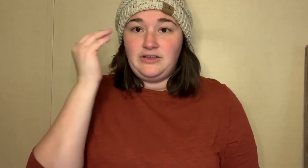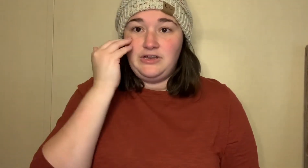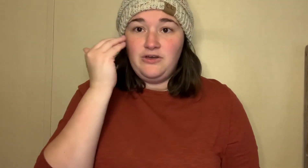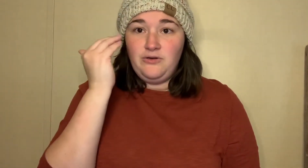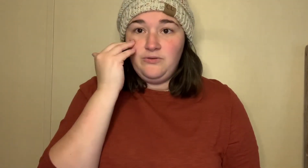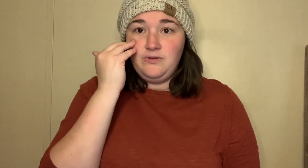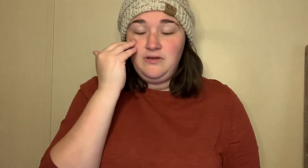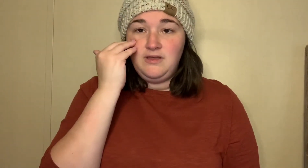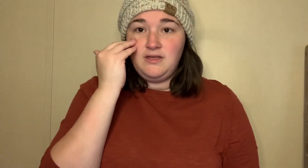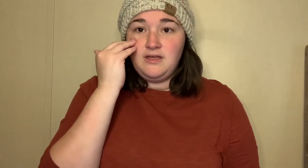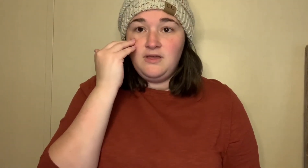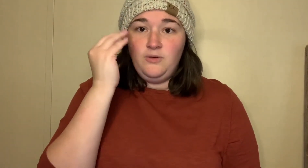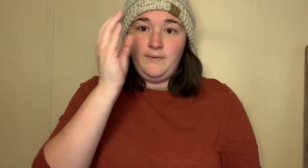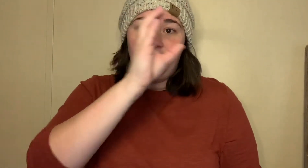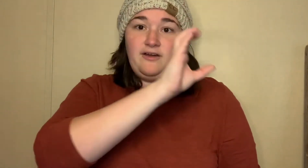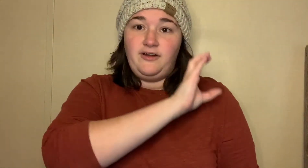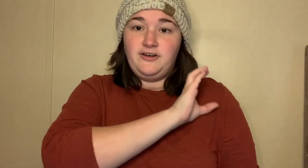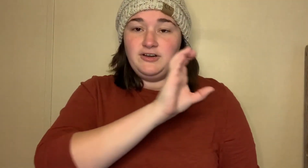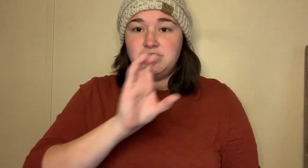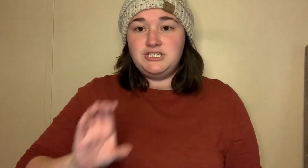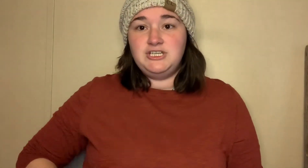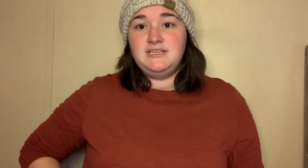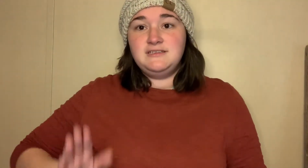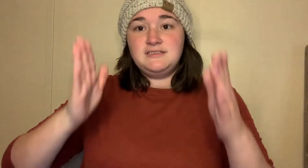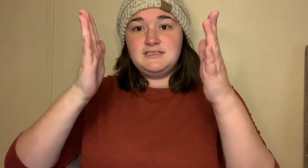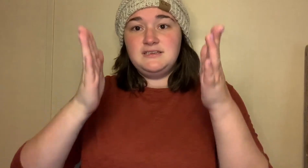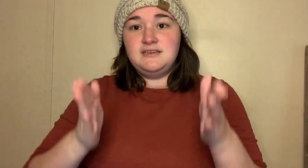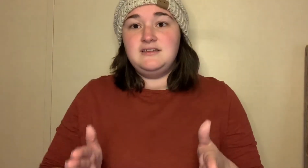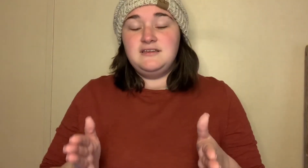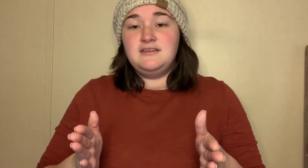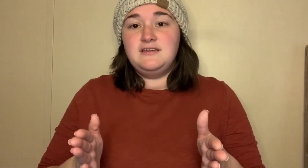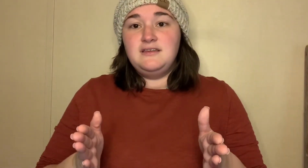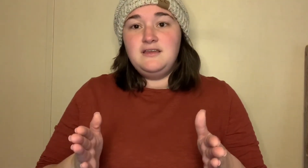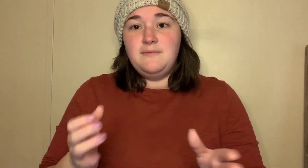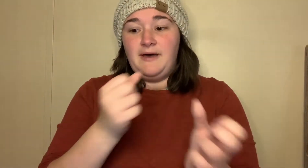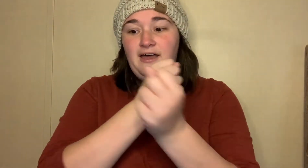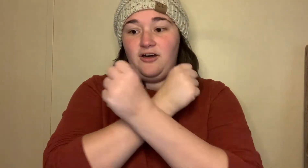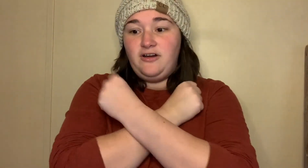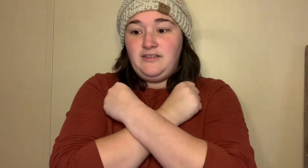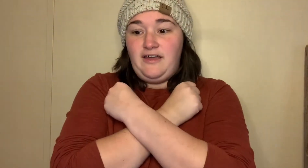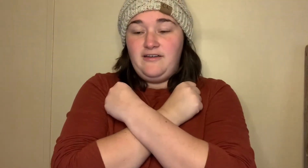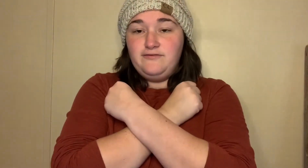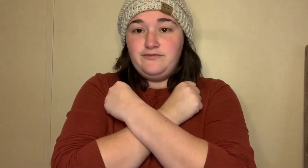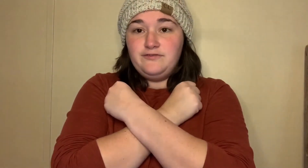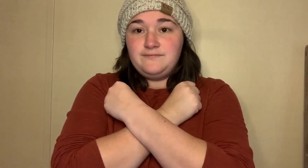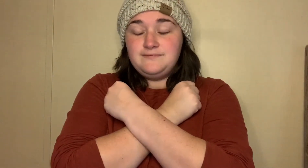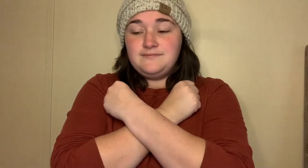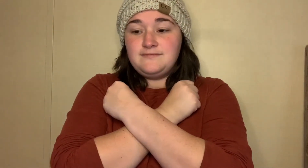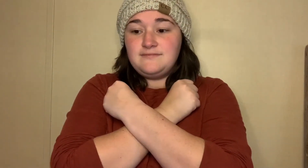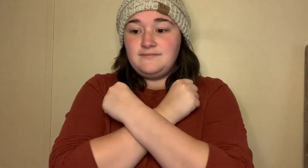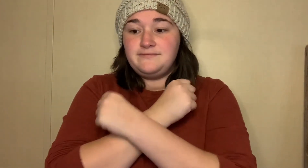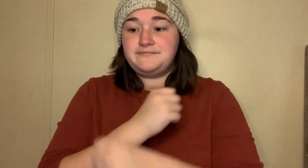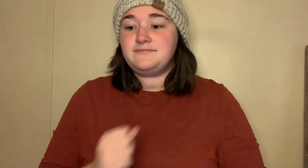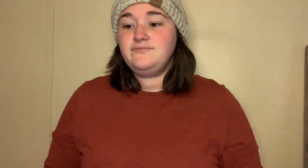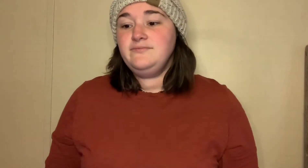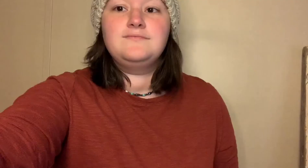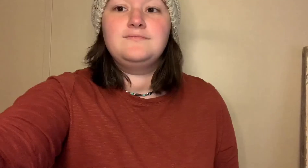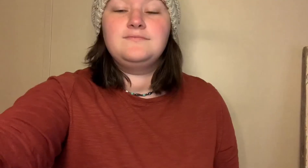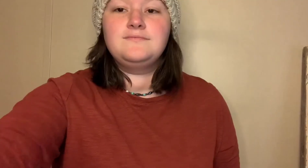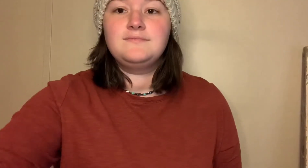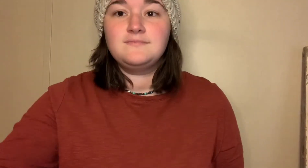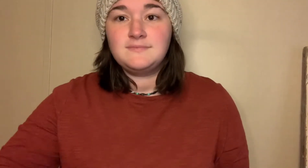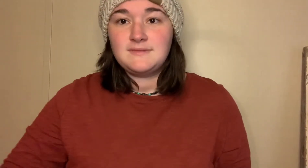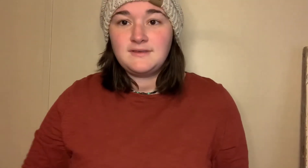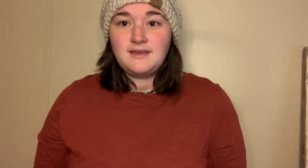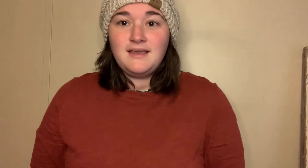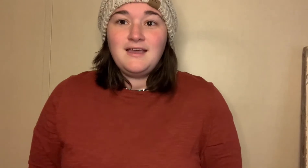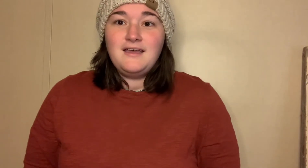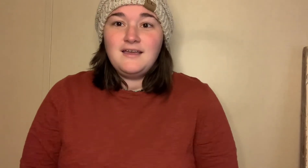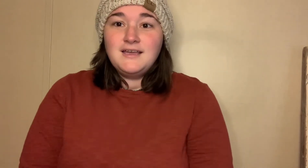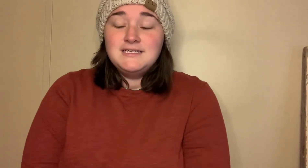we are christians by our love